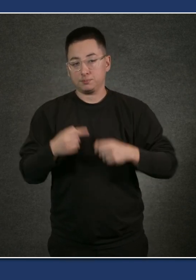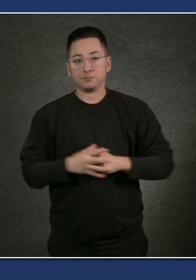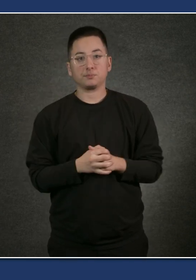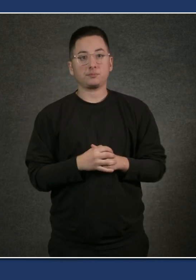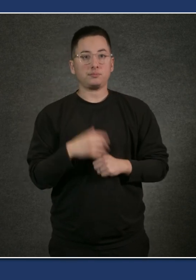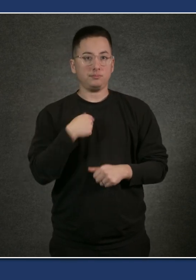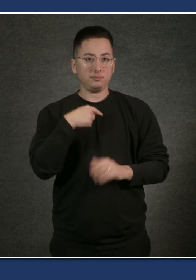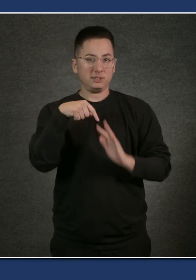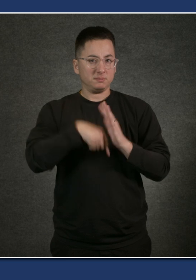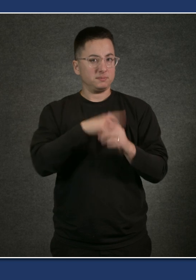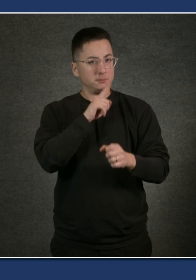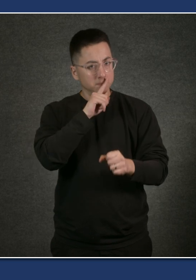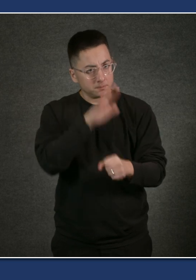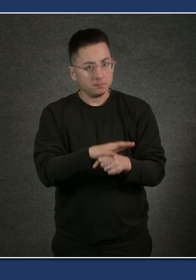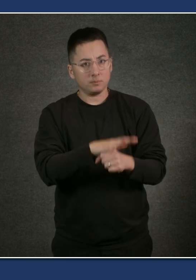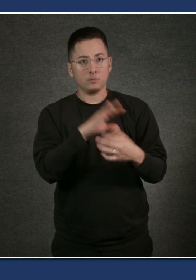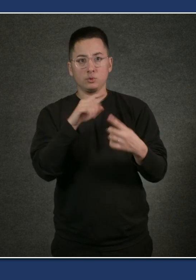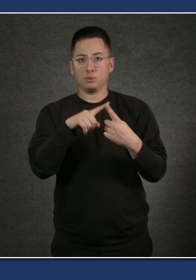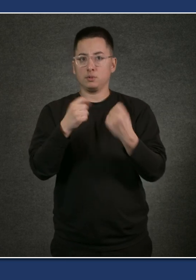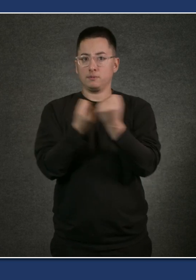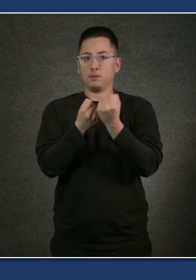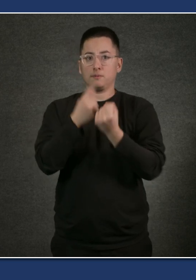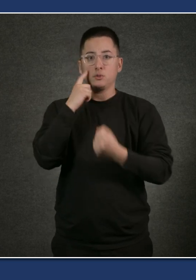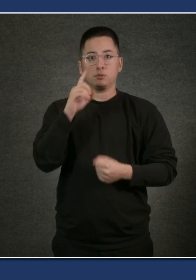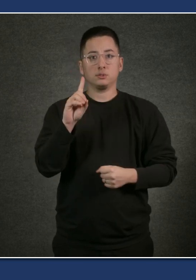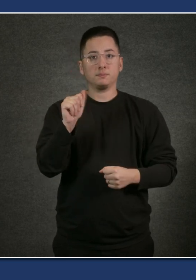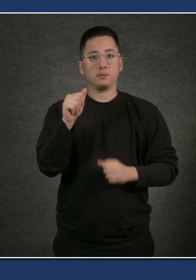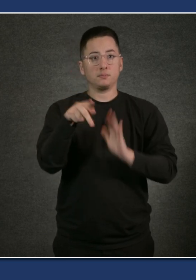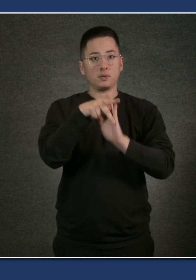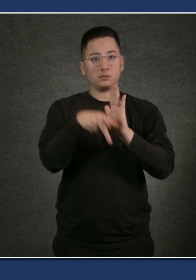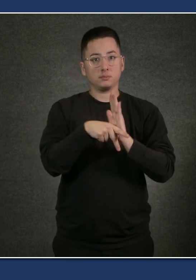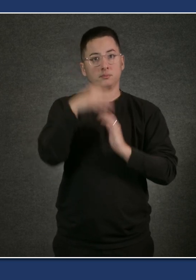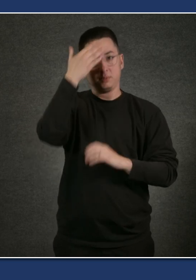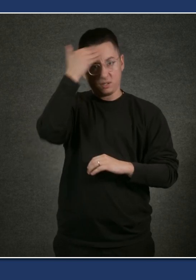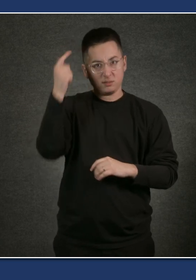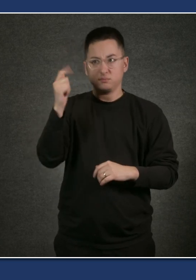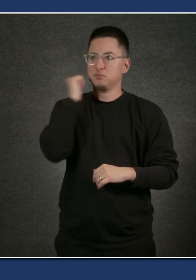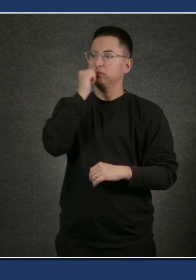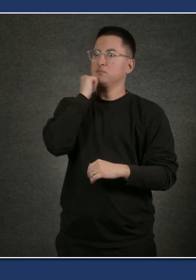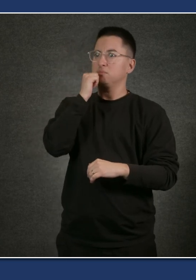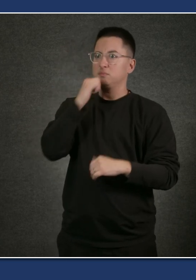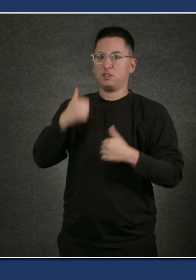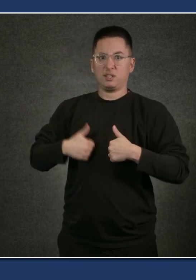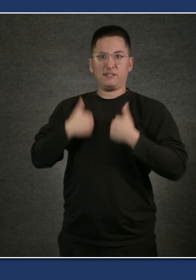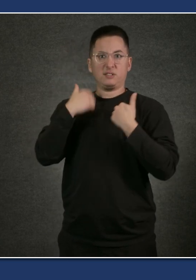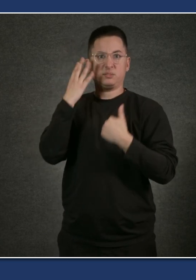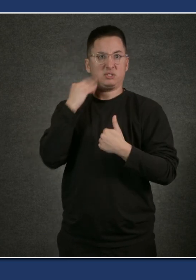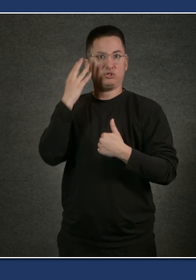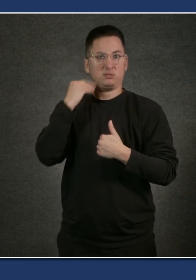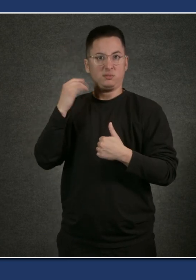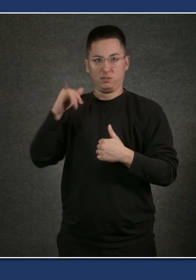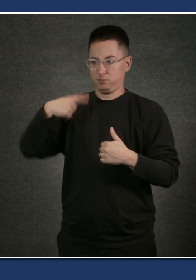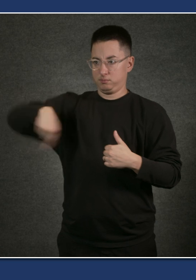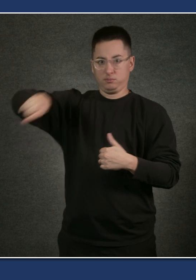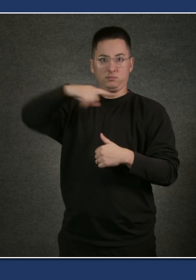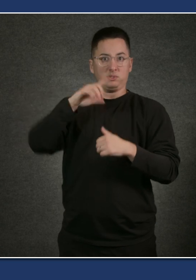policies because they are the daily realities that we and the disability community face every day.